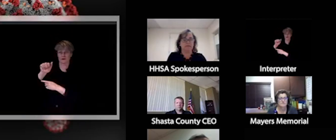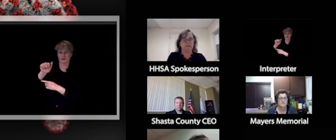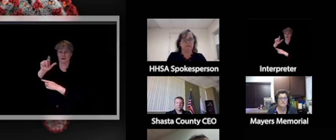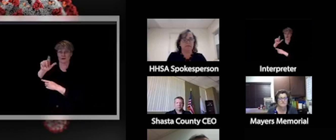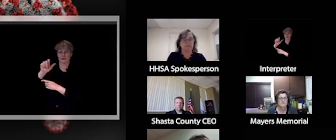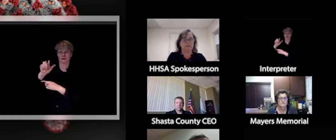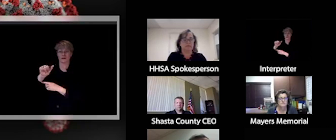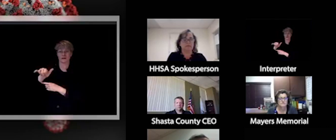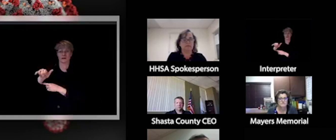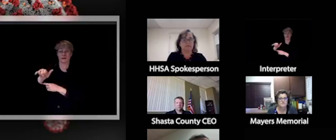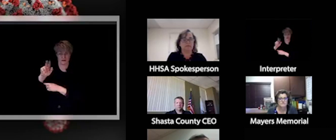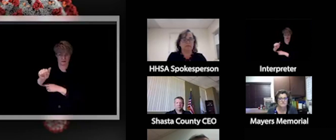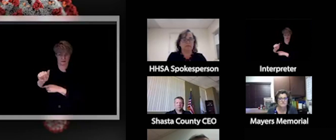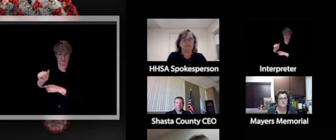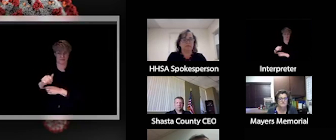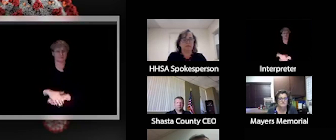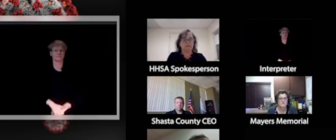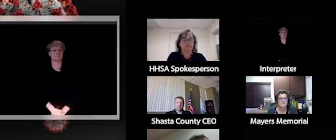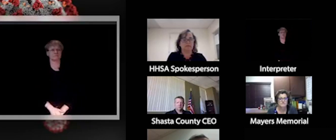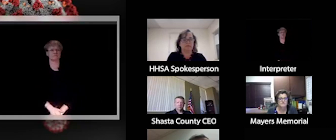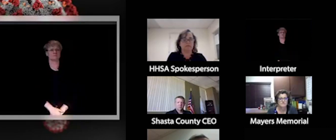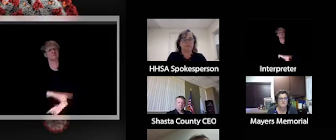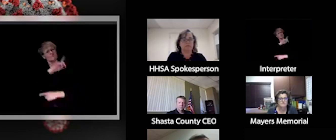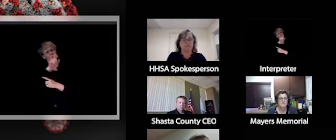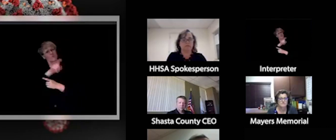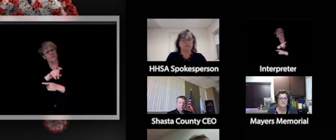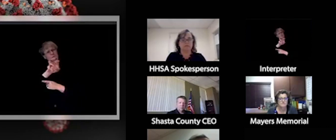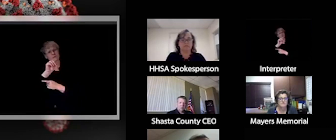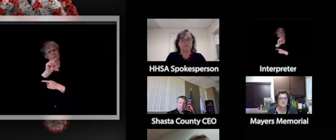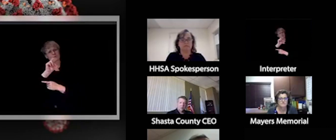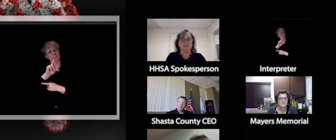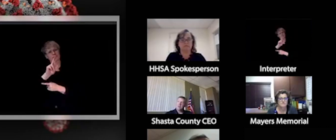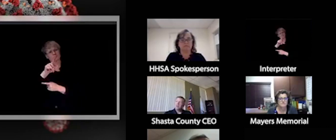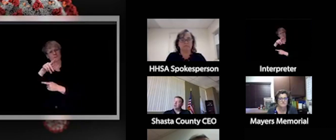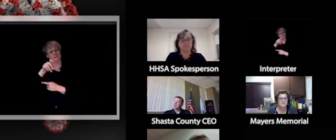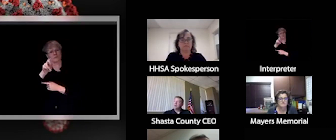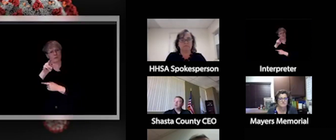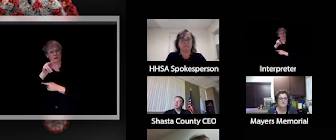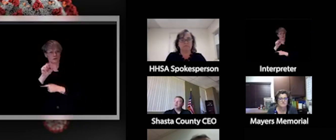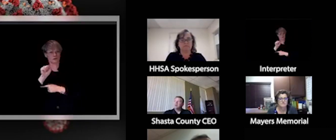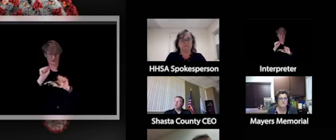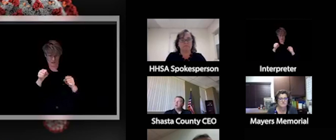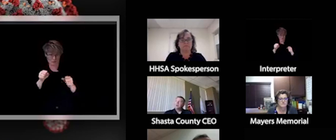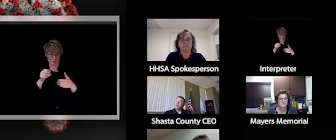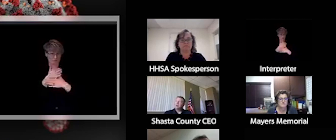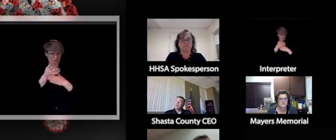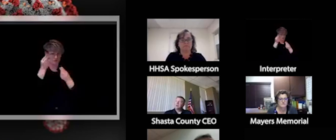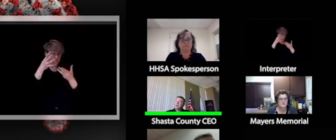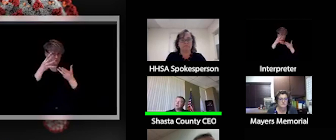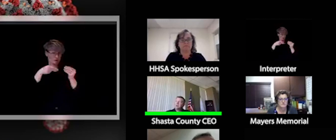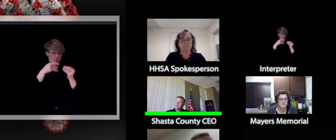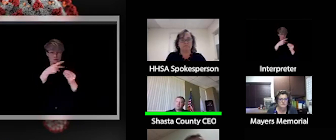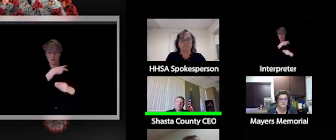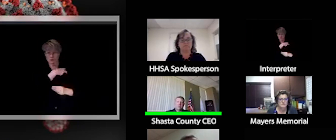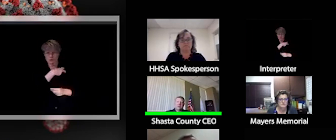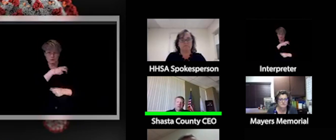Mr. Pontes is there anything you can share about that? As far as the County and the Sheriff’s Office’s position?